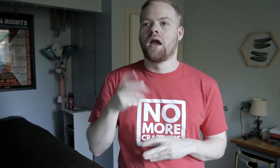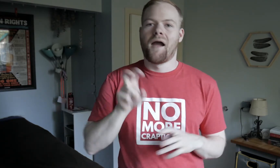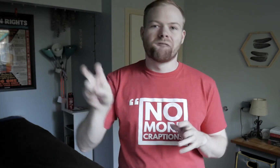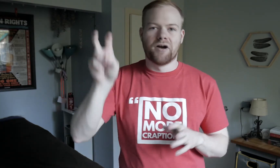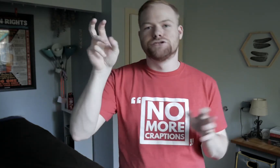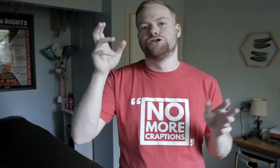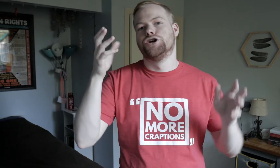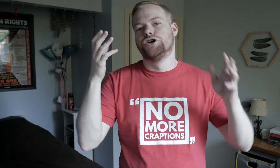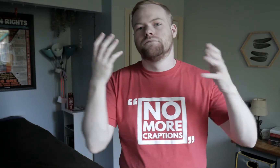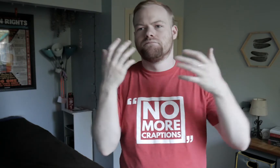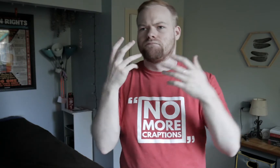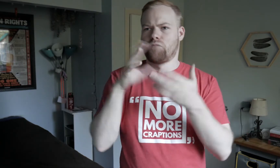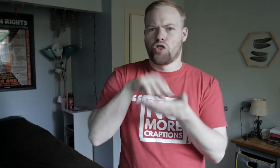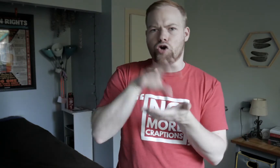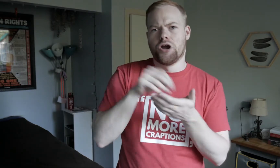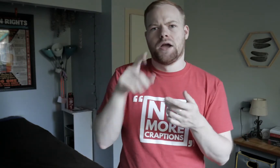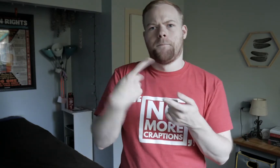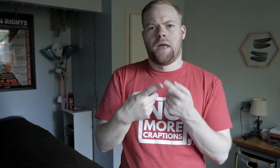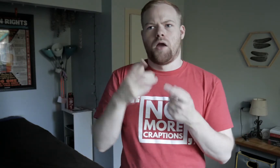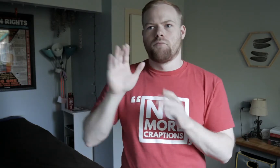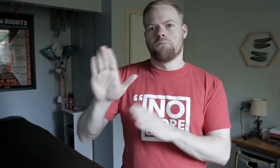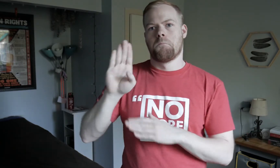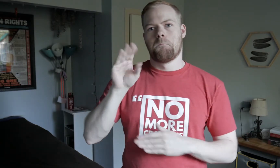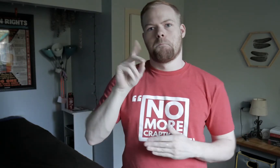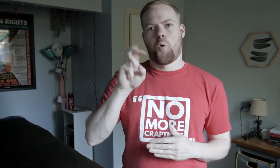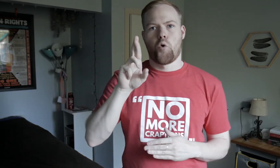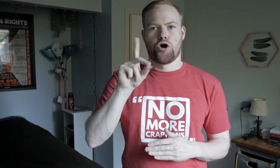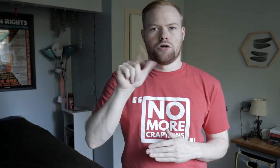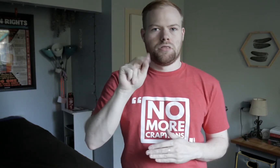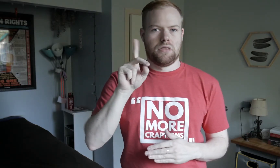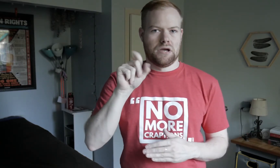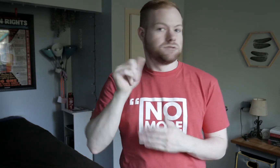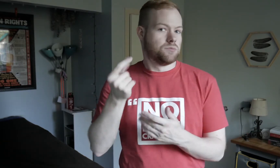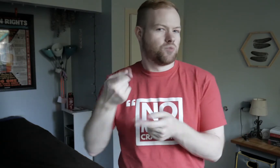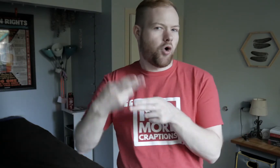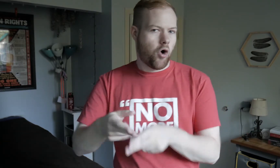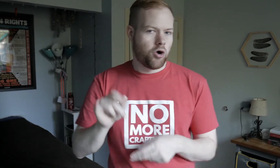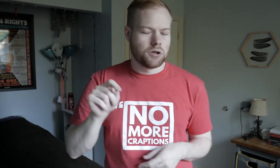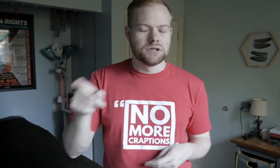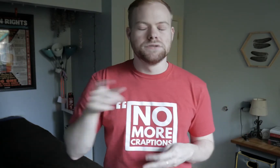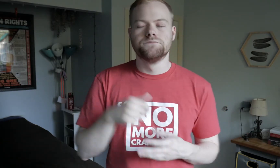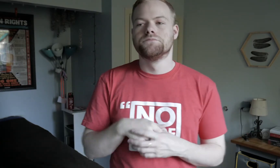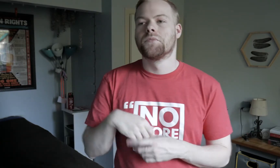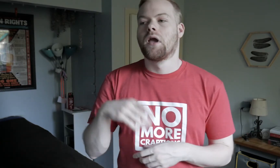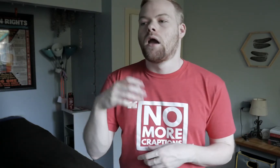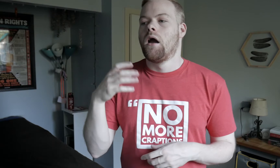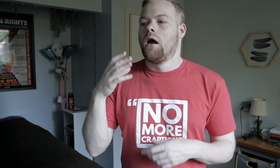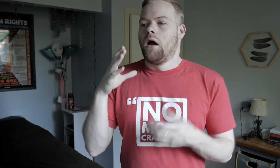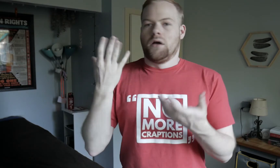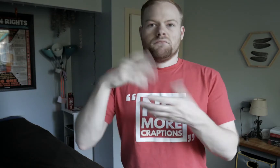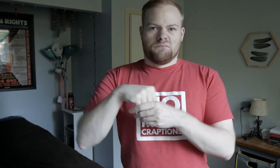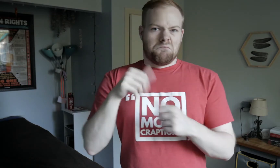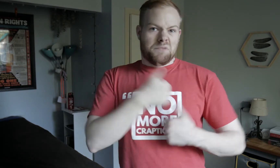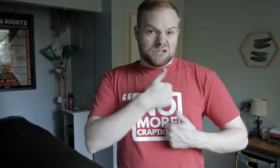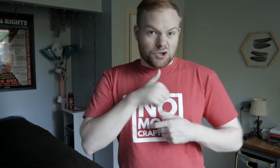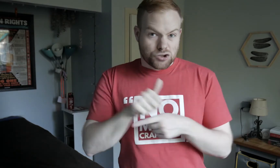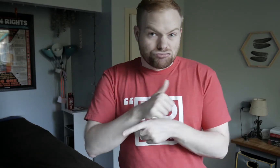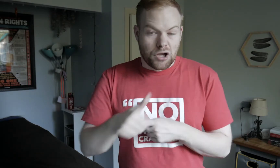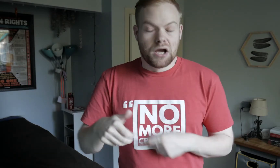Adventure, learning about the Borderlands, that’s what they call it. Being in military training.